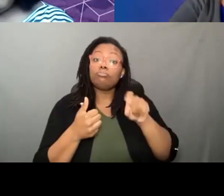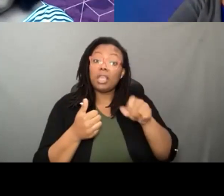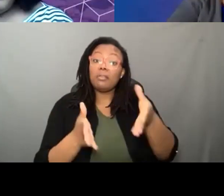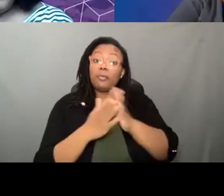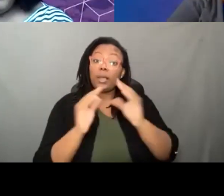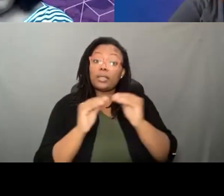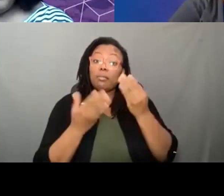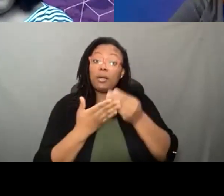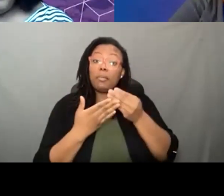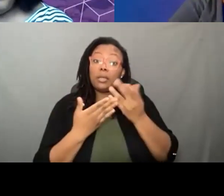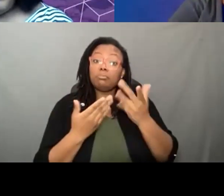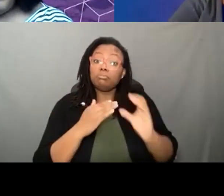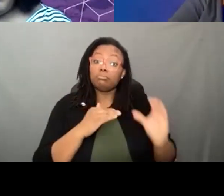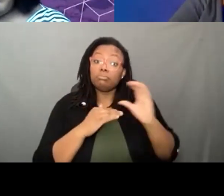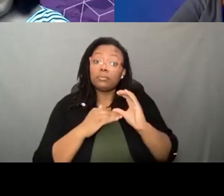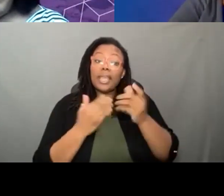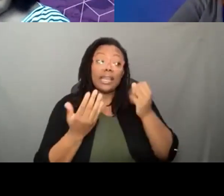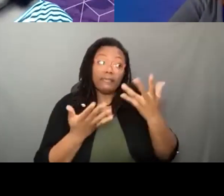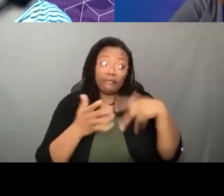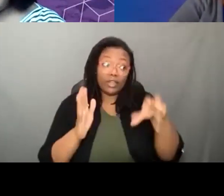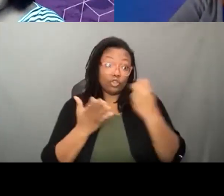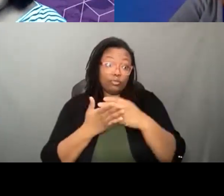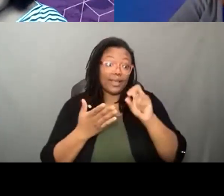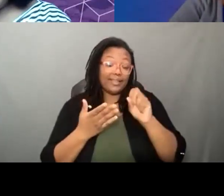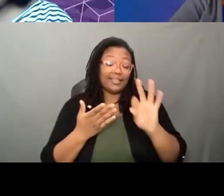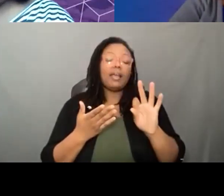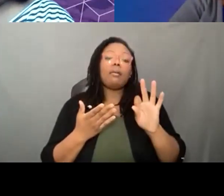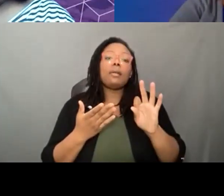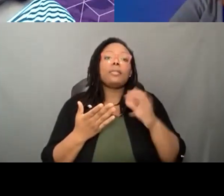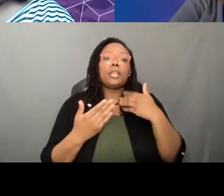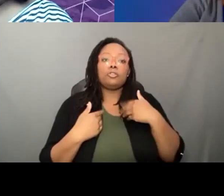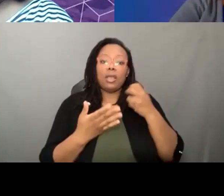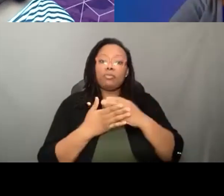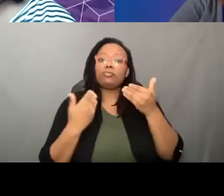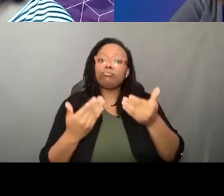And if it's approved by NSF in the award, then you have approval to do that.